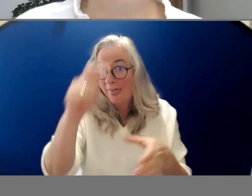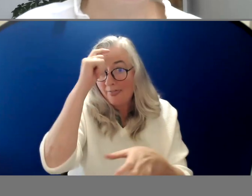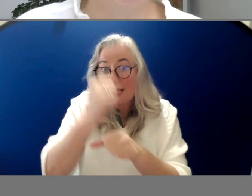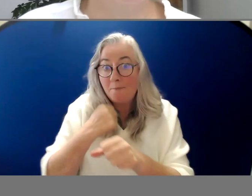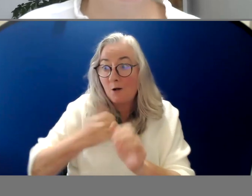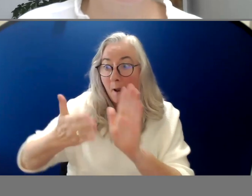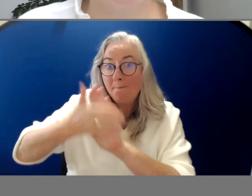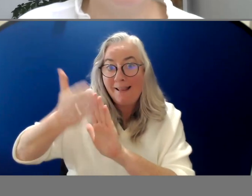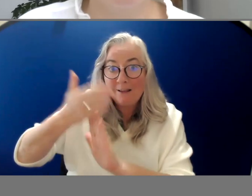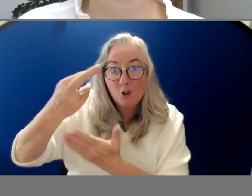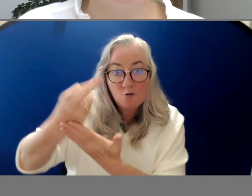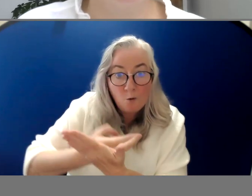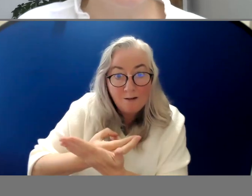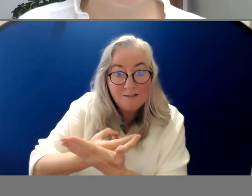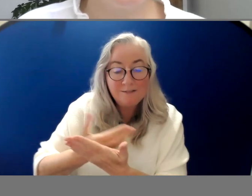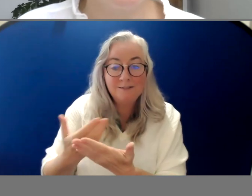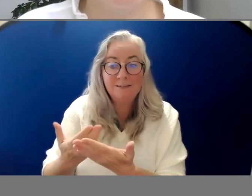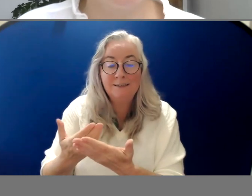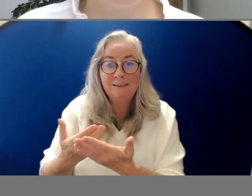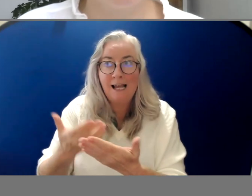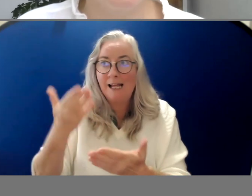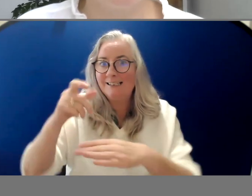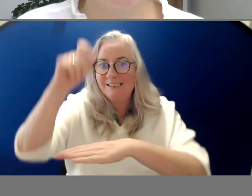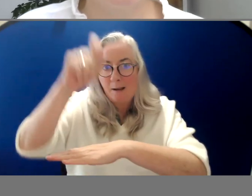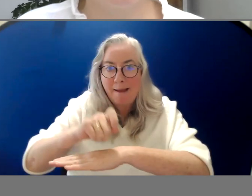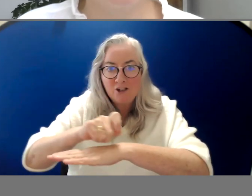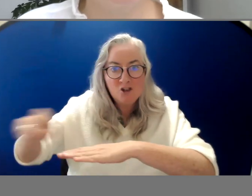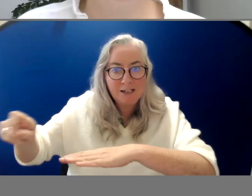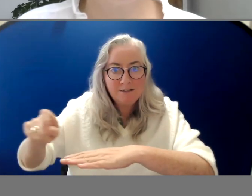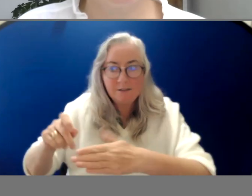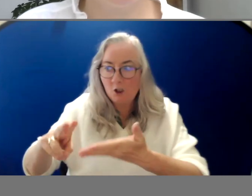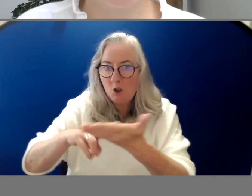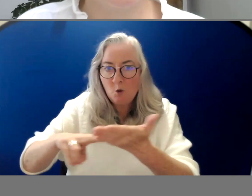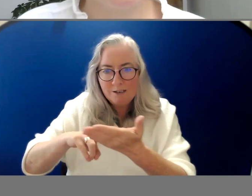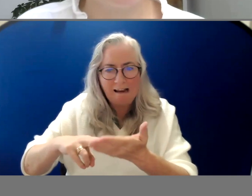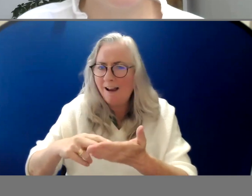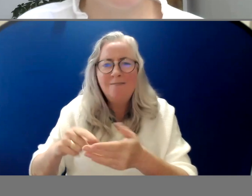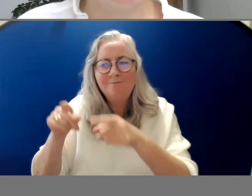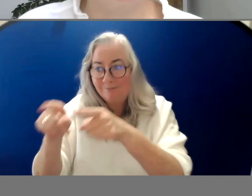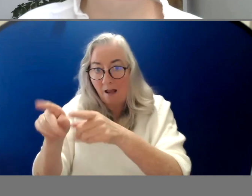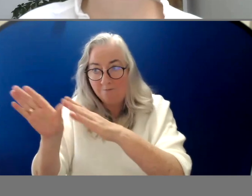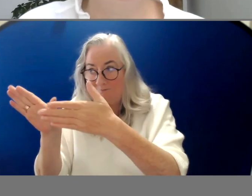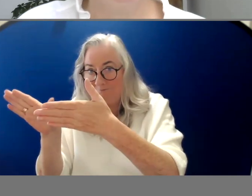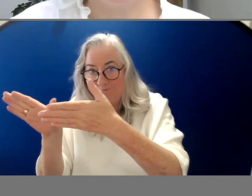have come about the dimensions that are provided within those they're very much catering towards